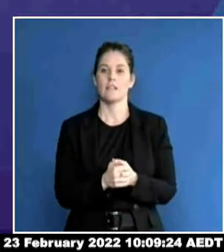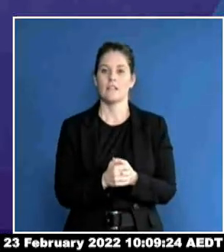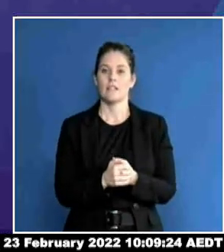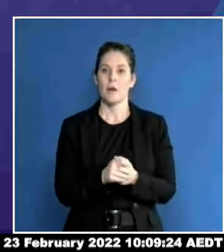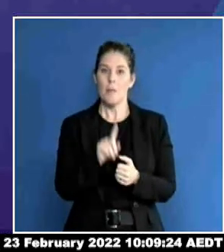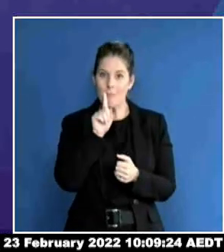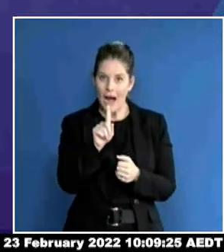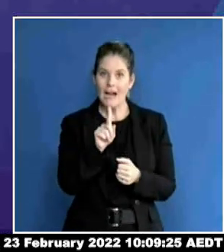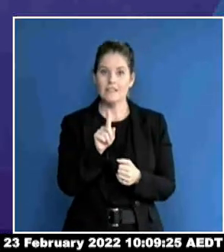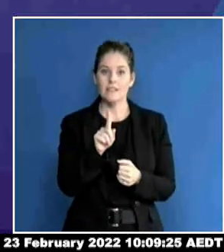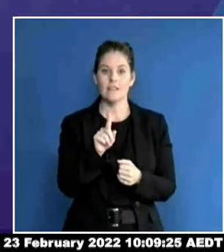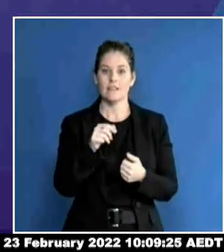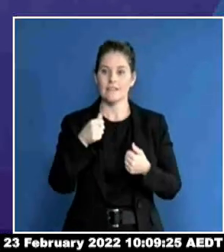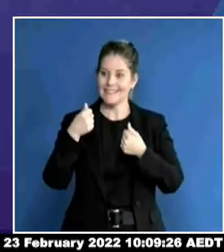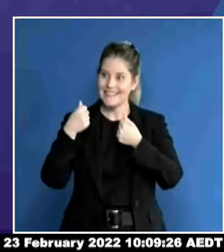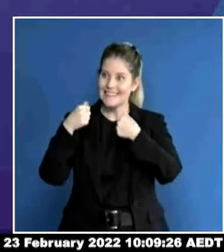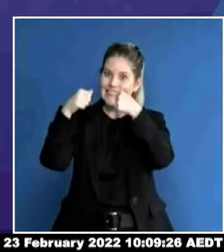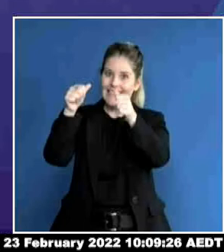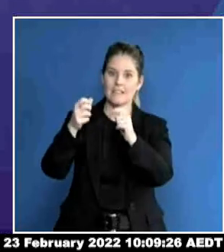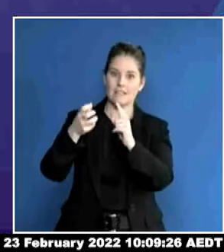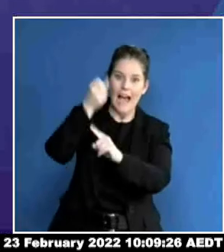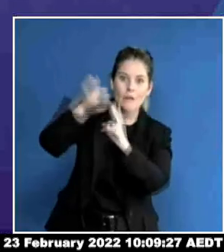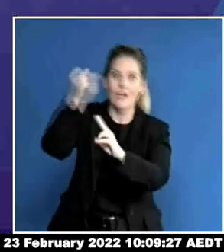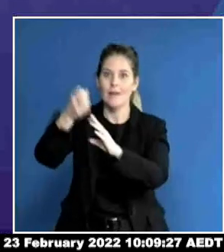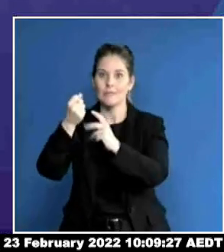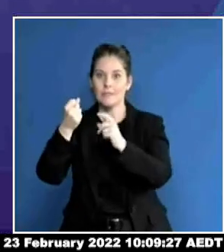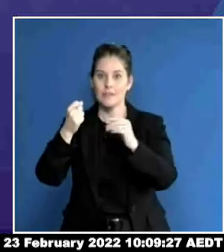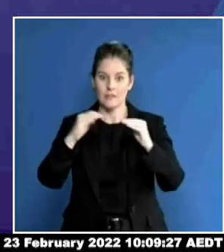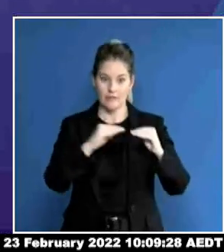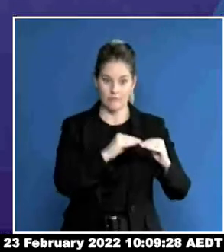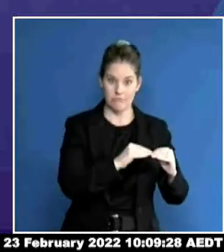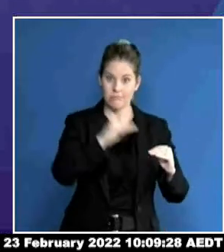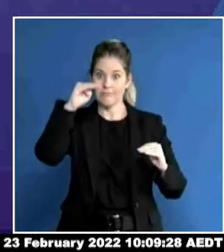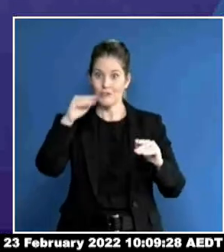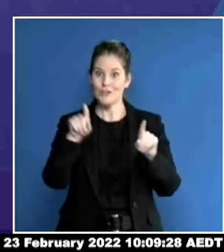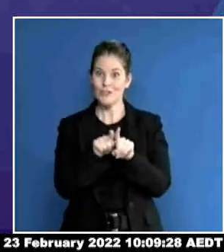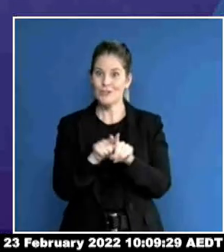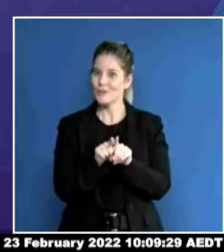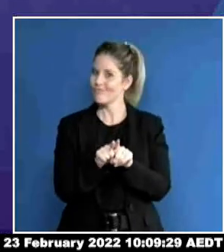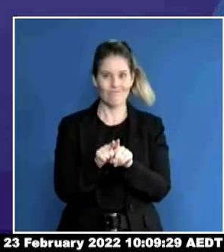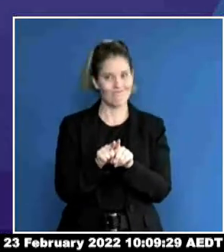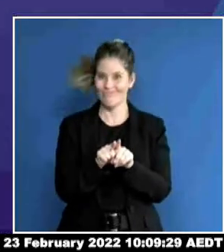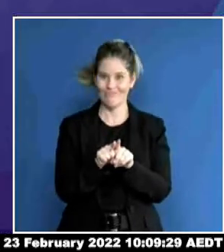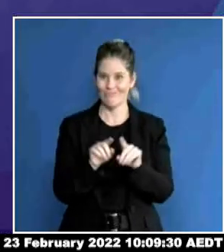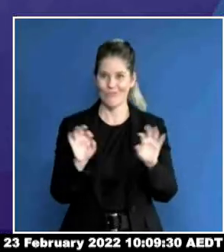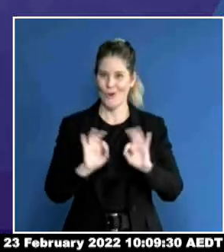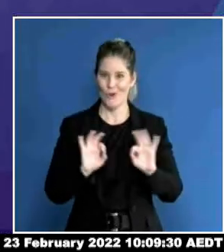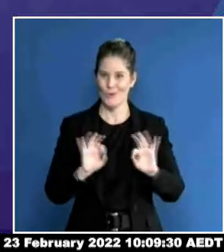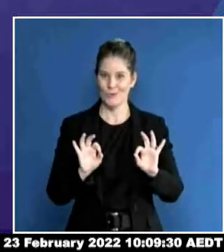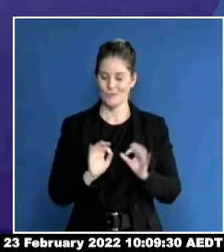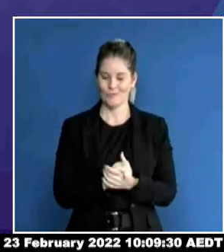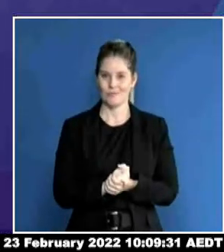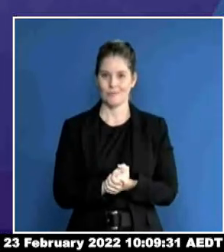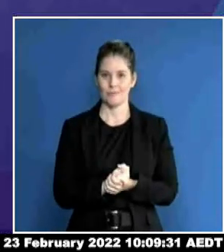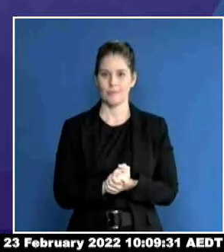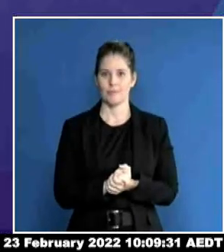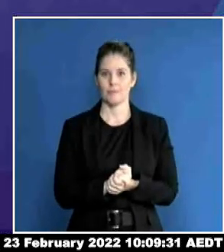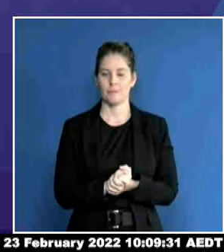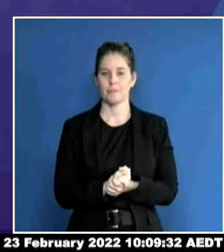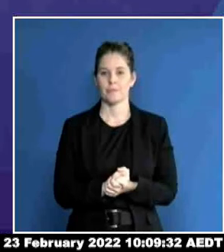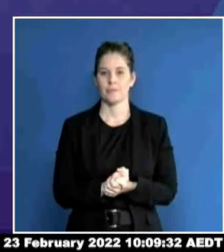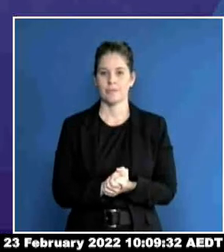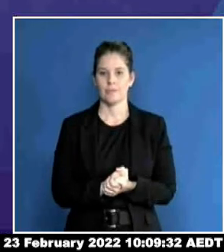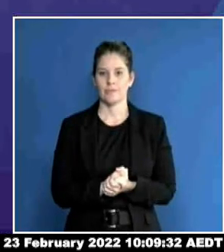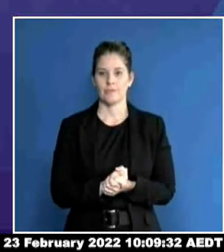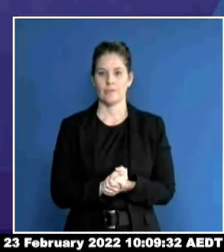According to the same set of statistics, in 2020-2021, of the 410,000 approximately